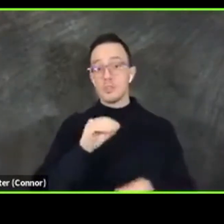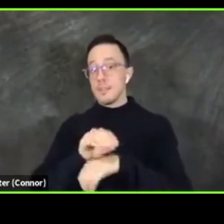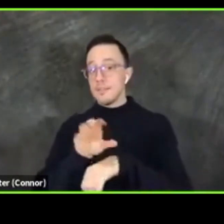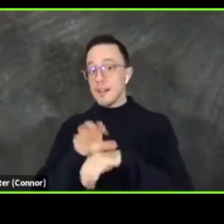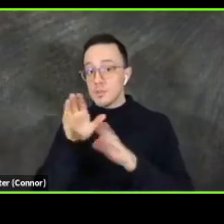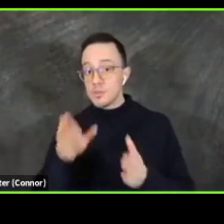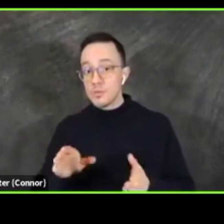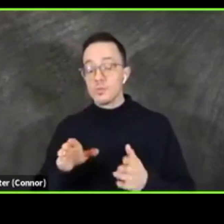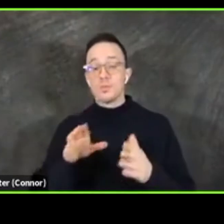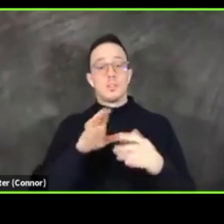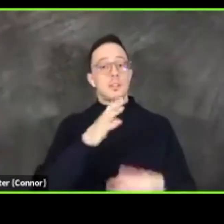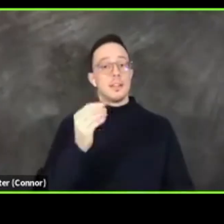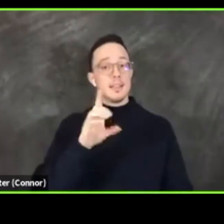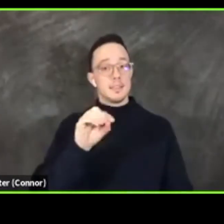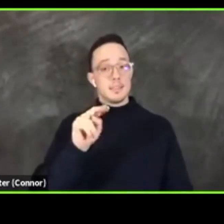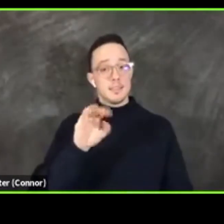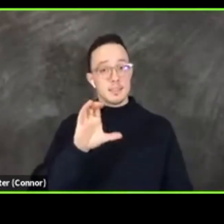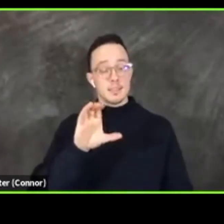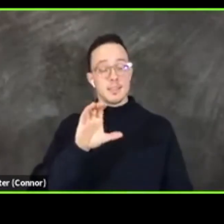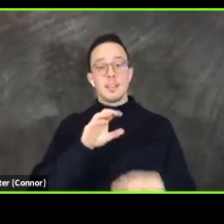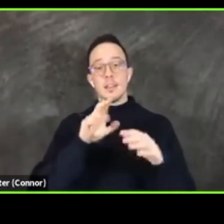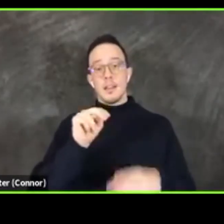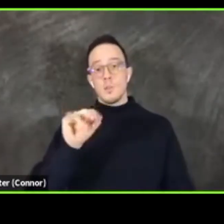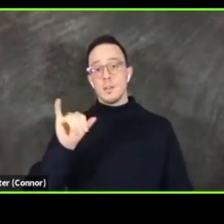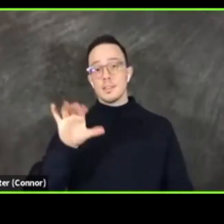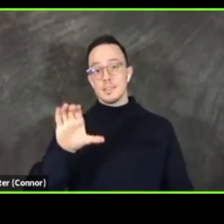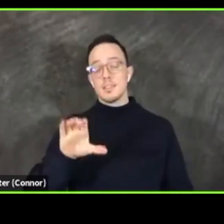DANCE/NYC ADVISORY COMMITTEE MEMBER JODY GOTTFRIED ARNHOLD FOR HER CONTINUED SUPPORT